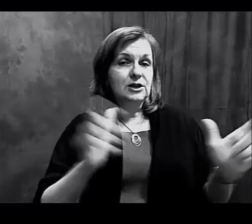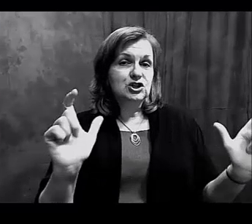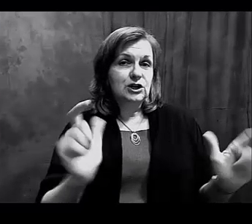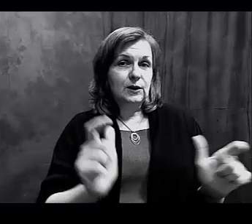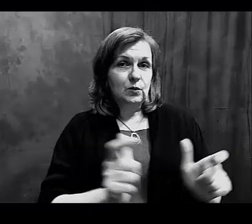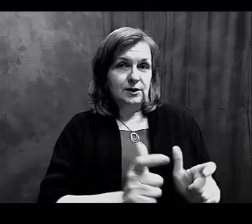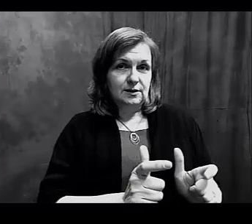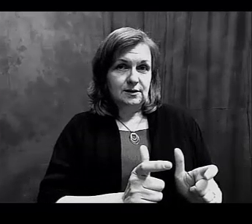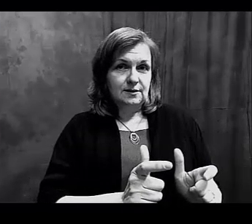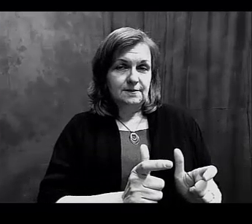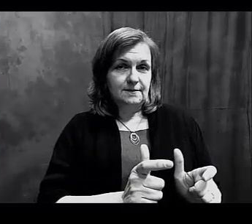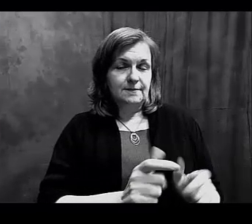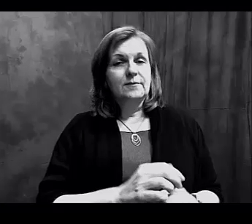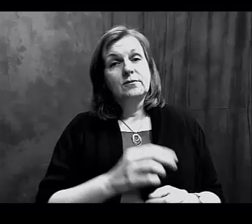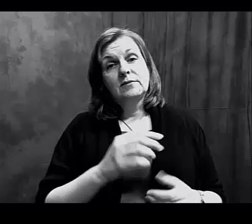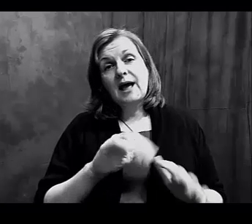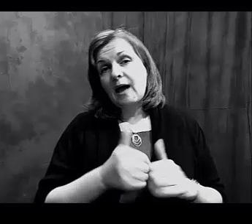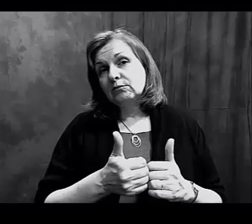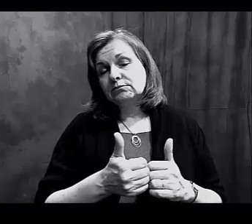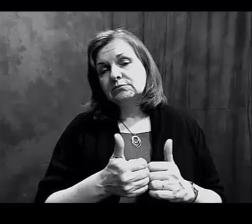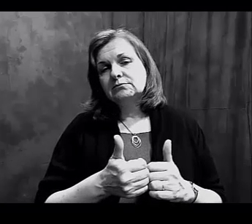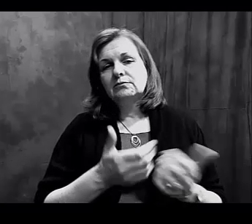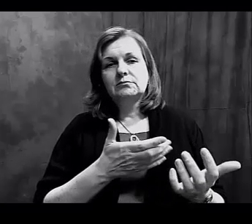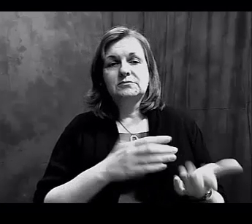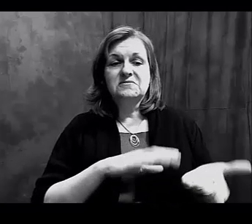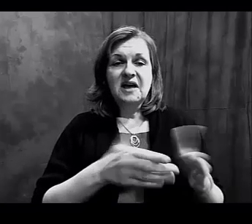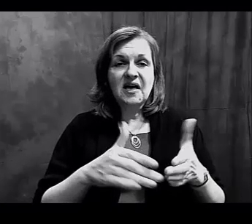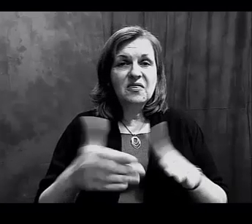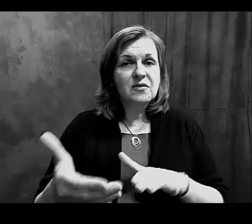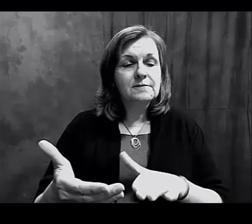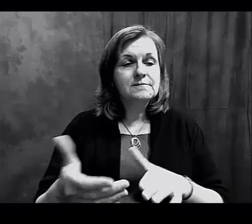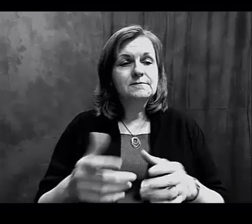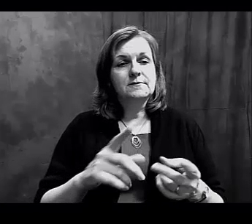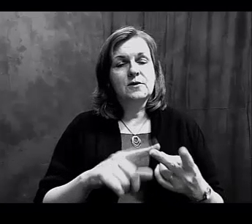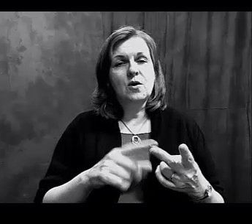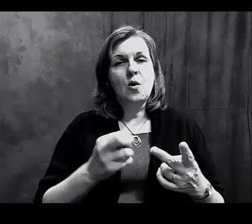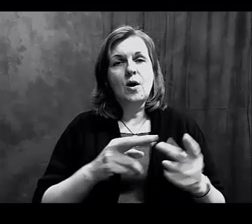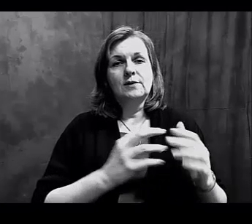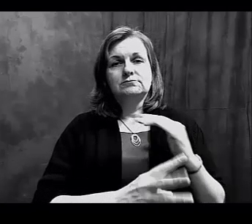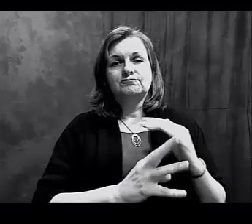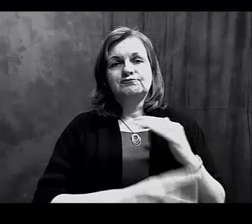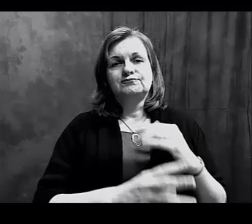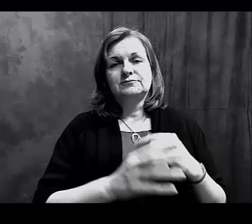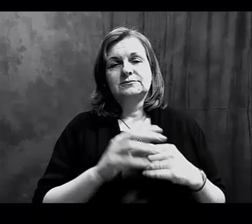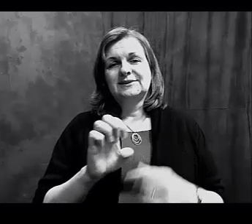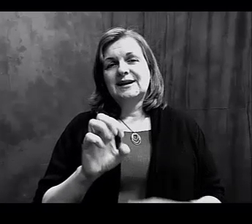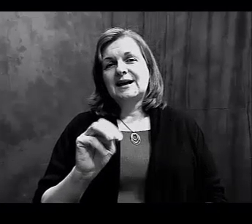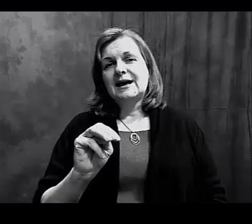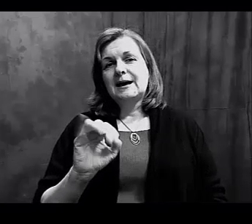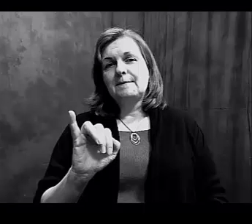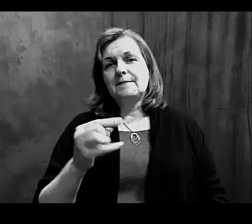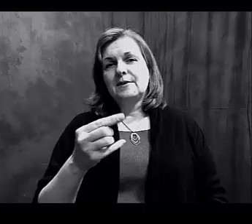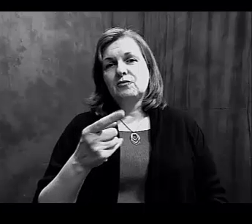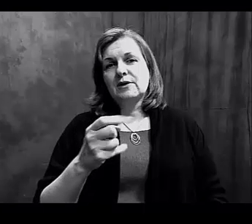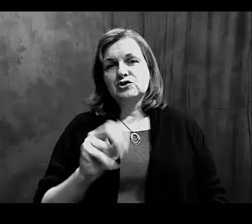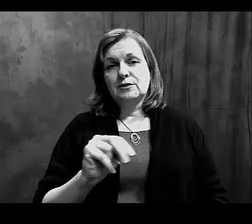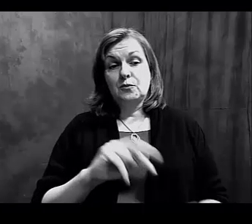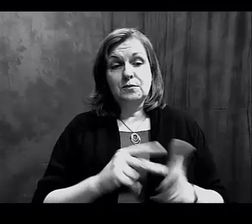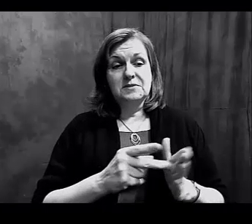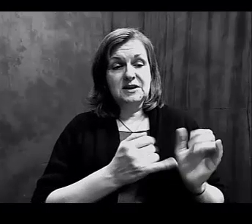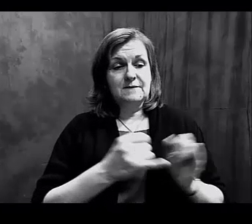and if they decrease so through death or emigration